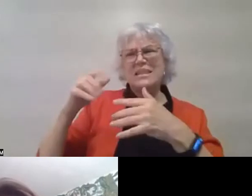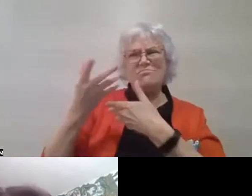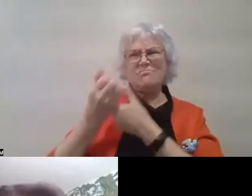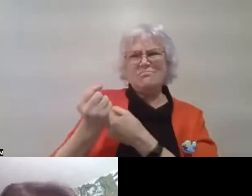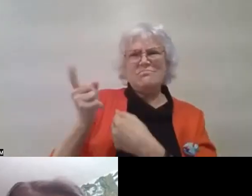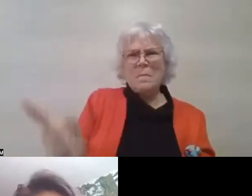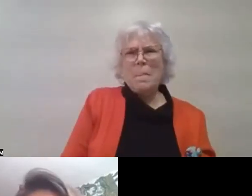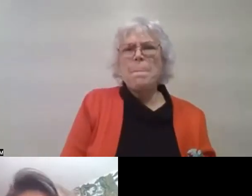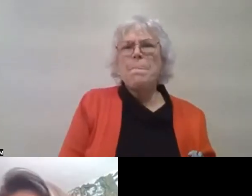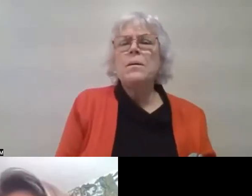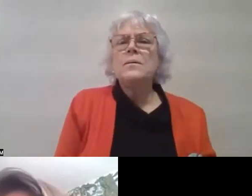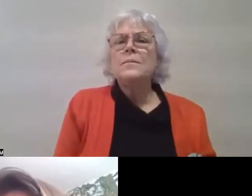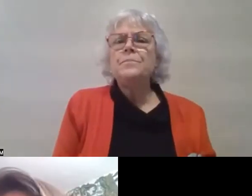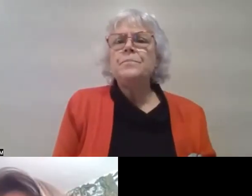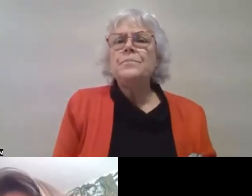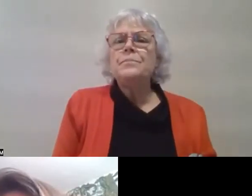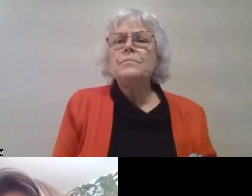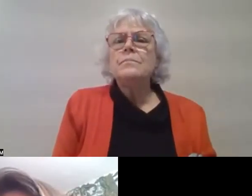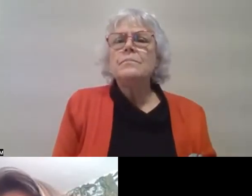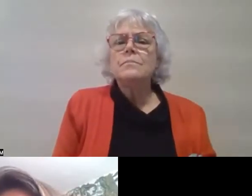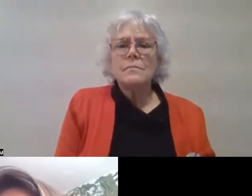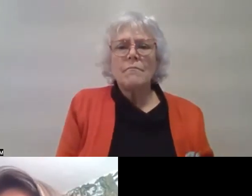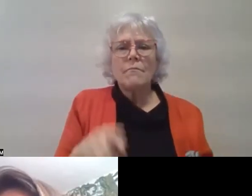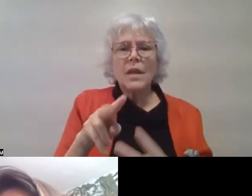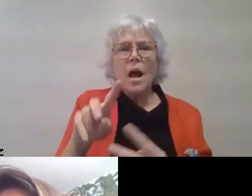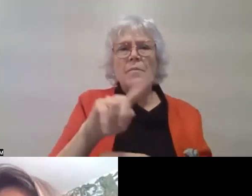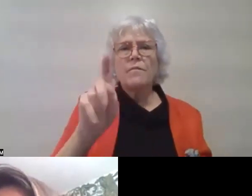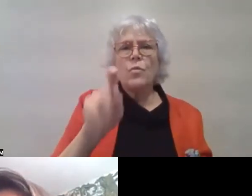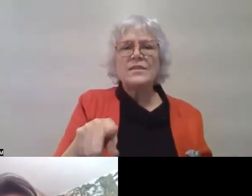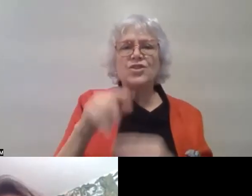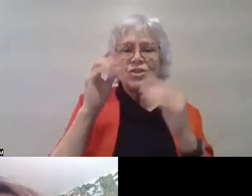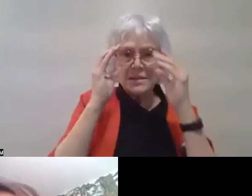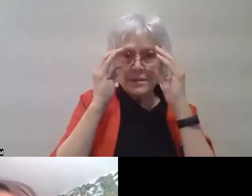are a couple questions in the Q&A, I hope I'm